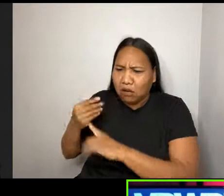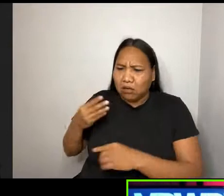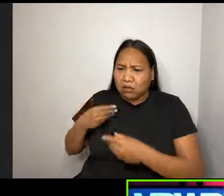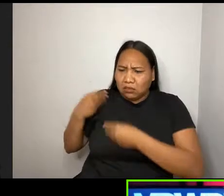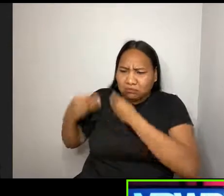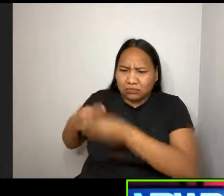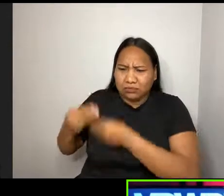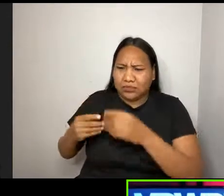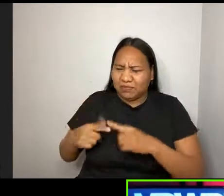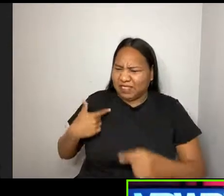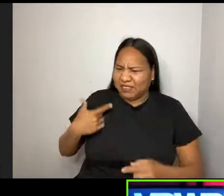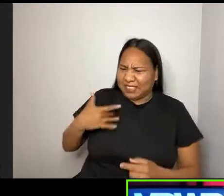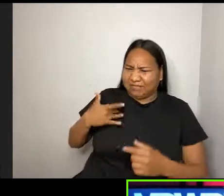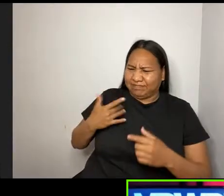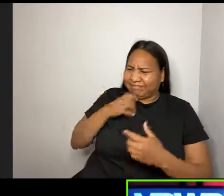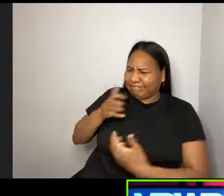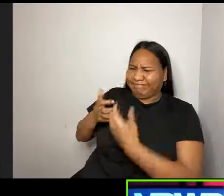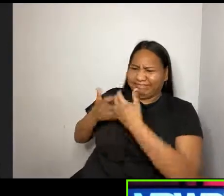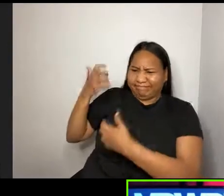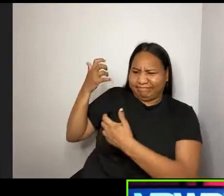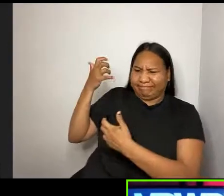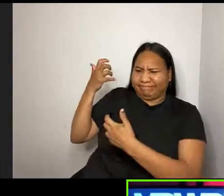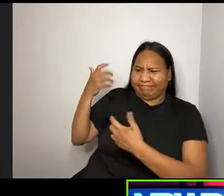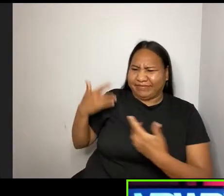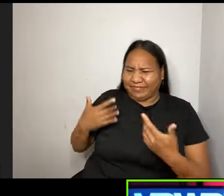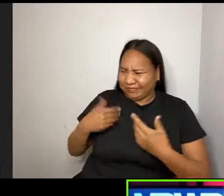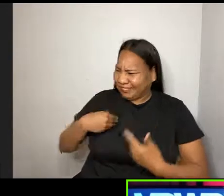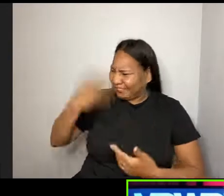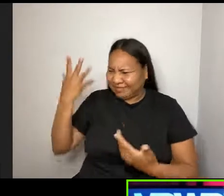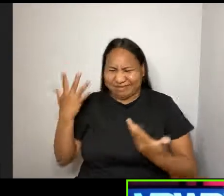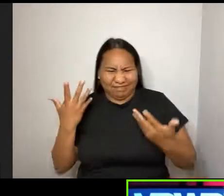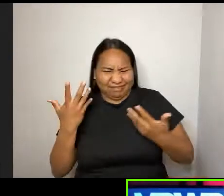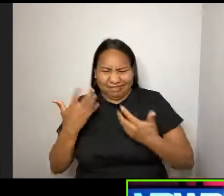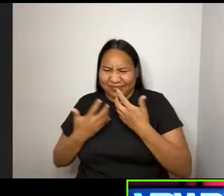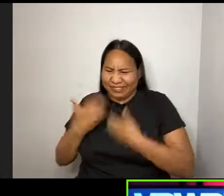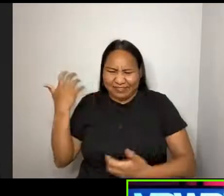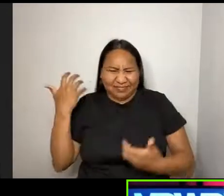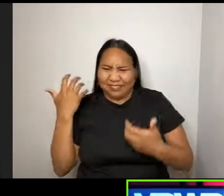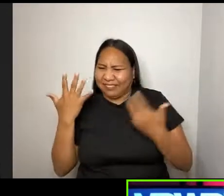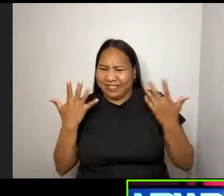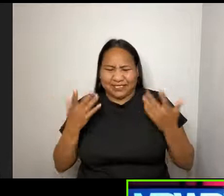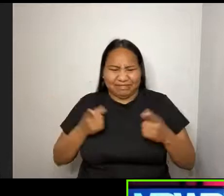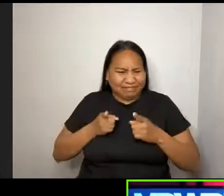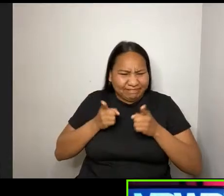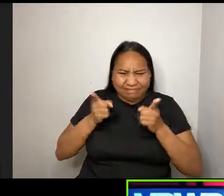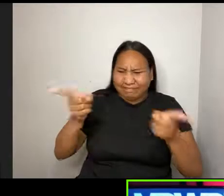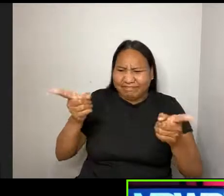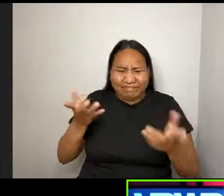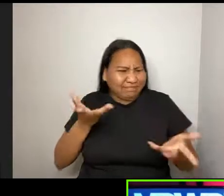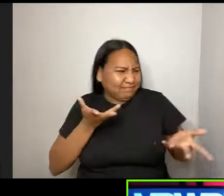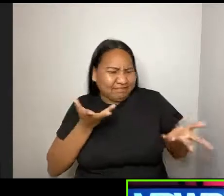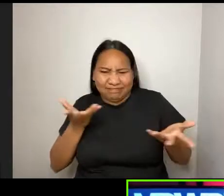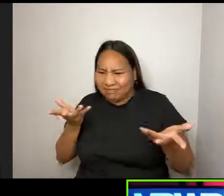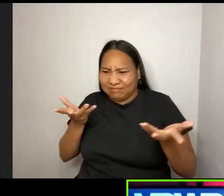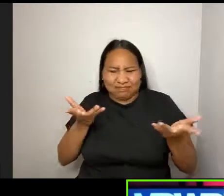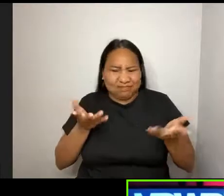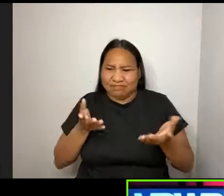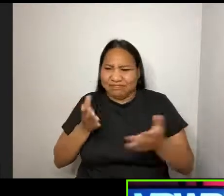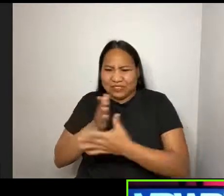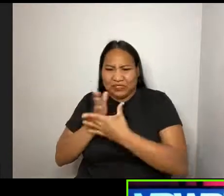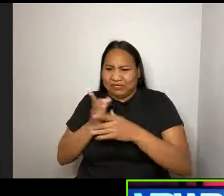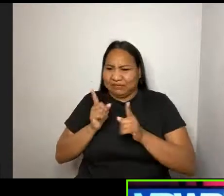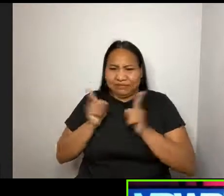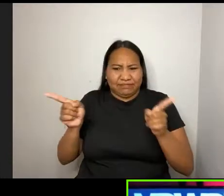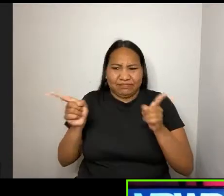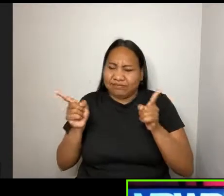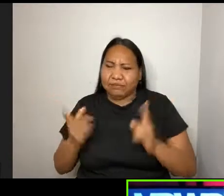I was Native American and I wasn't White. That's something and has been oppressed for a long time.